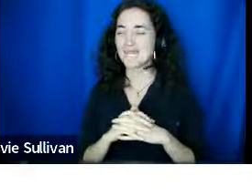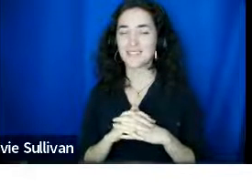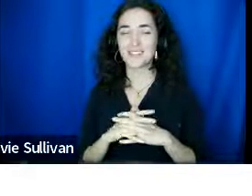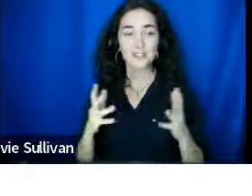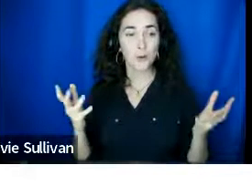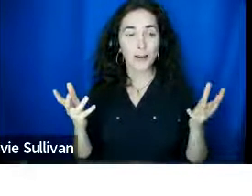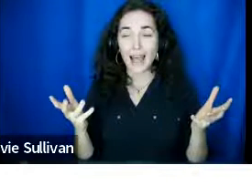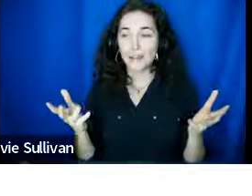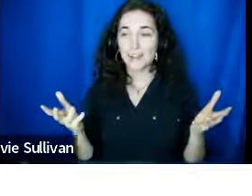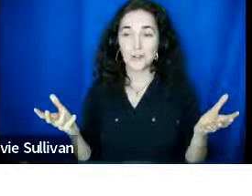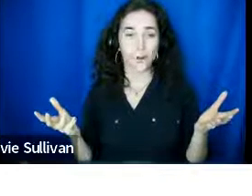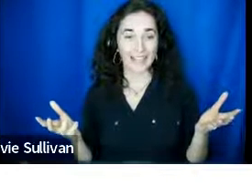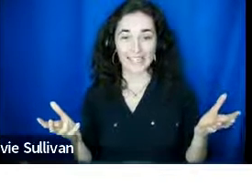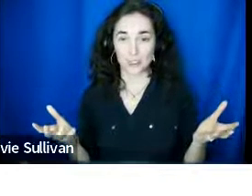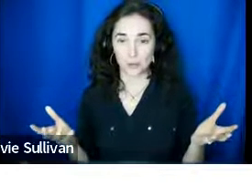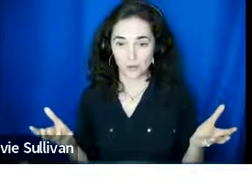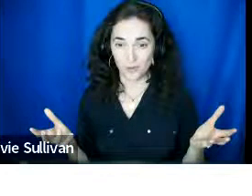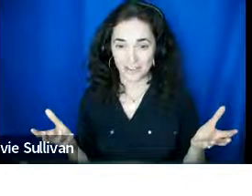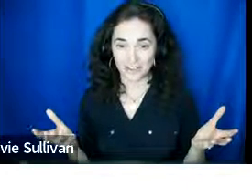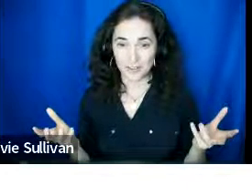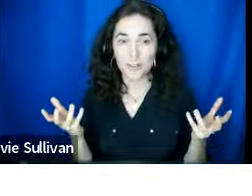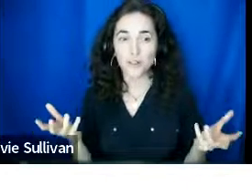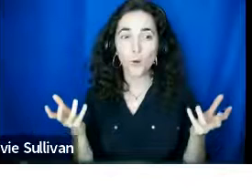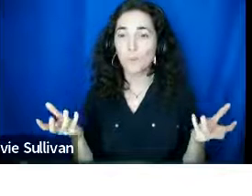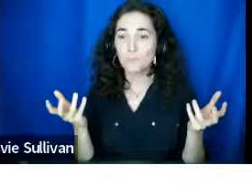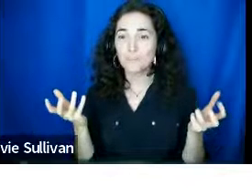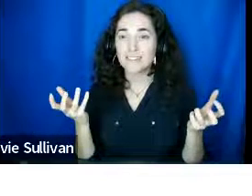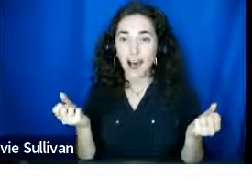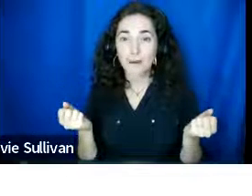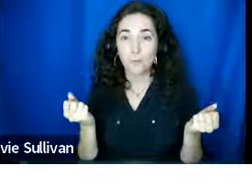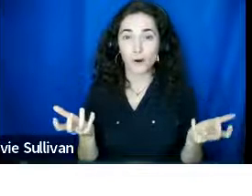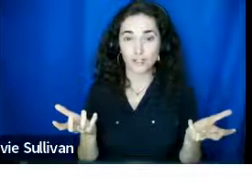So unless you work at Zoom, there's no time or point in your life